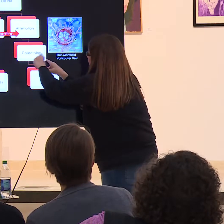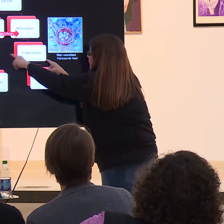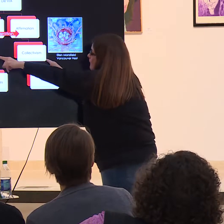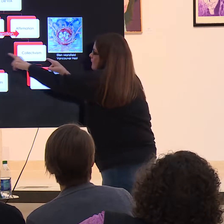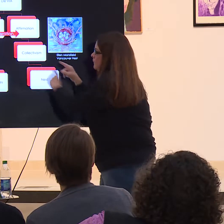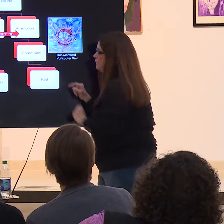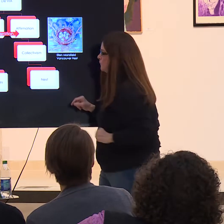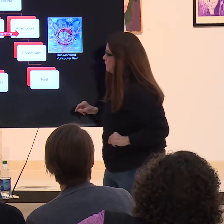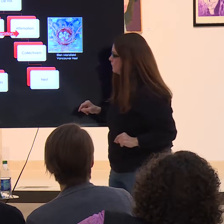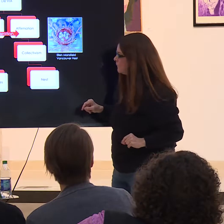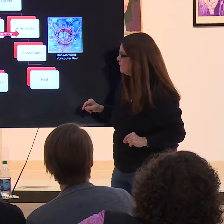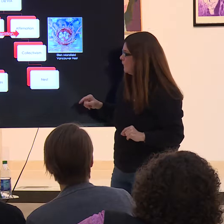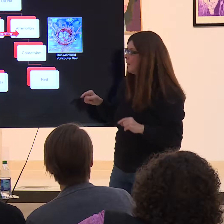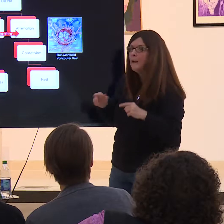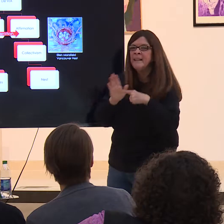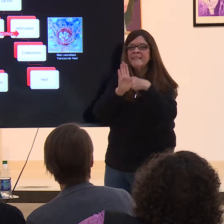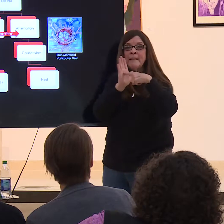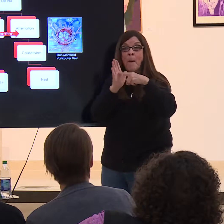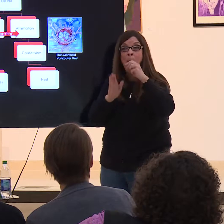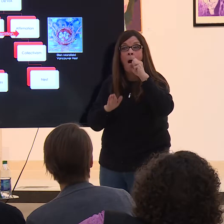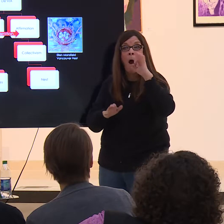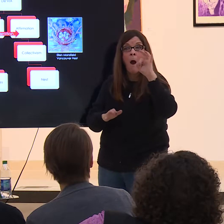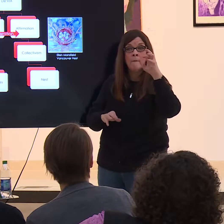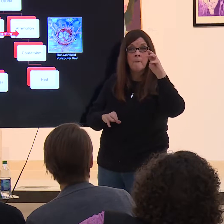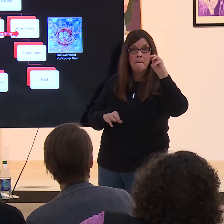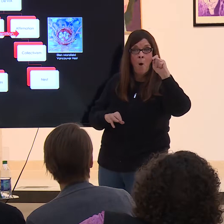and under affirmation, collectivism.